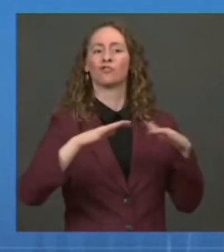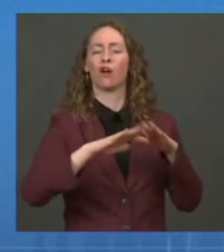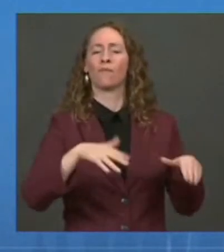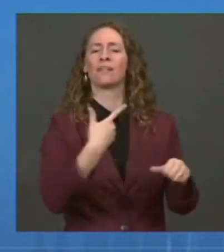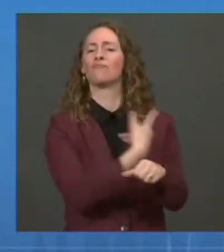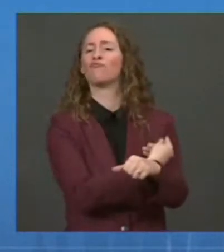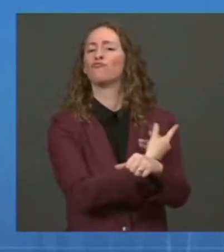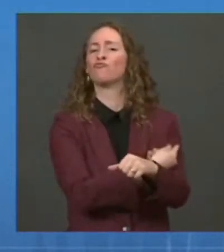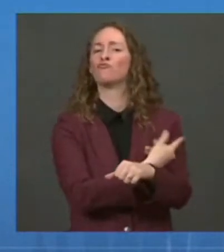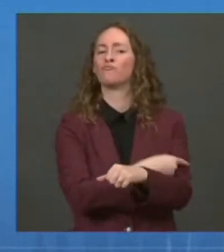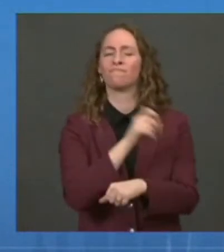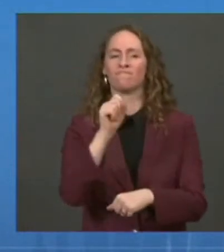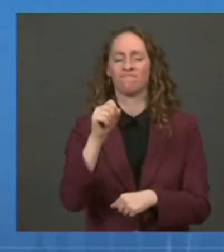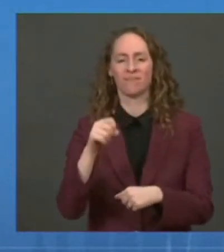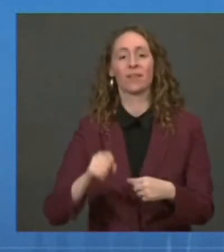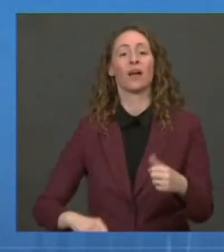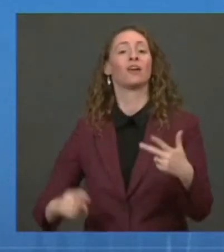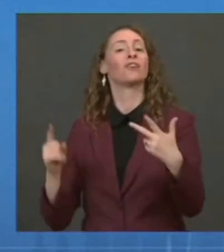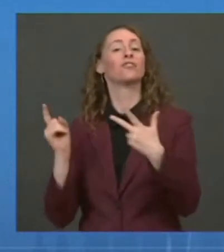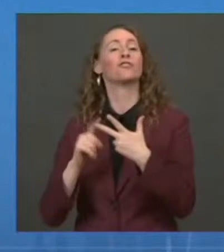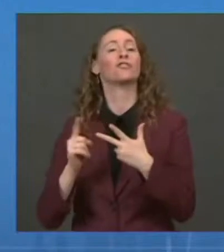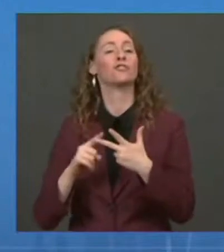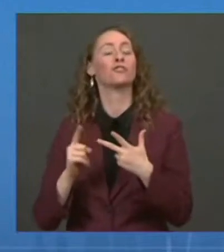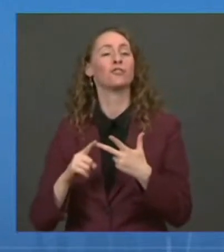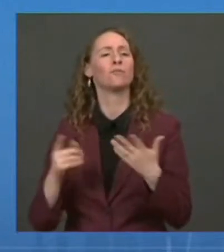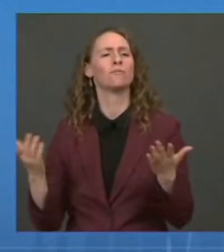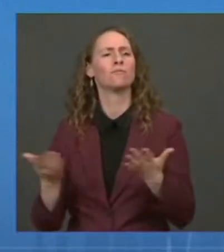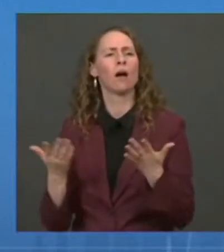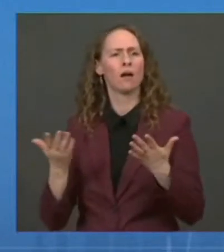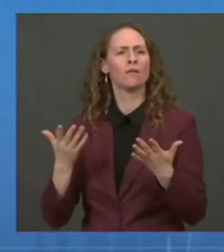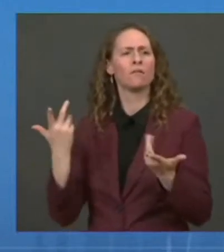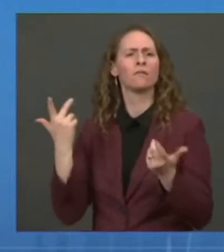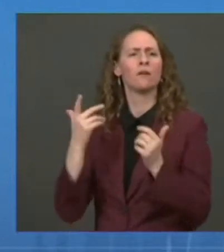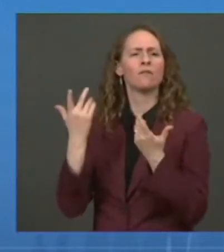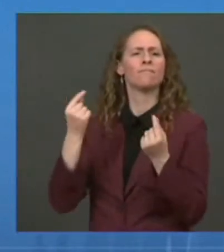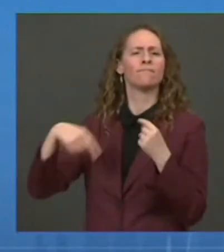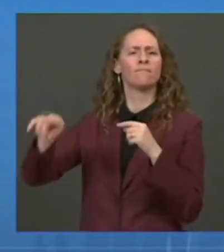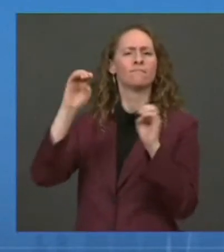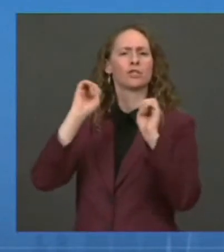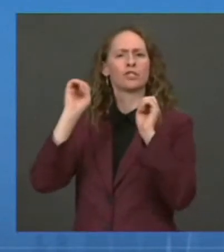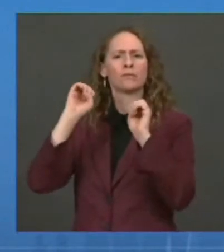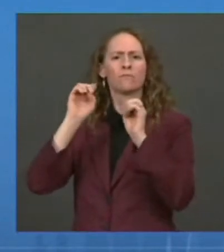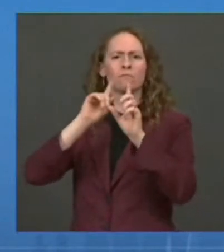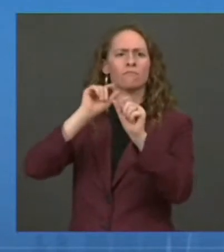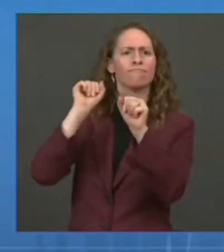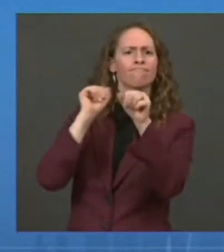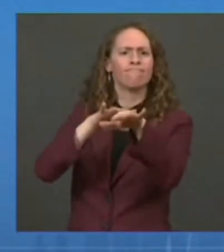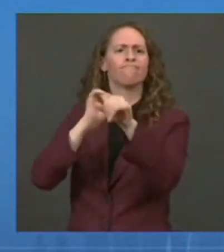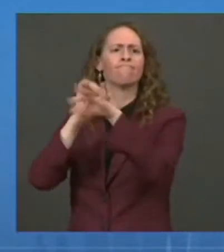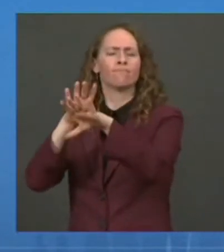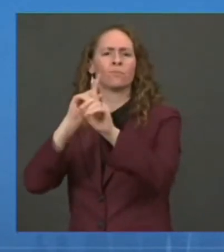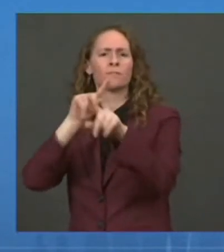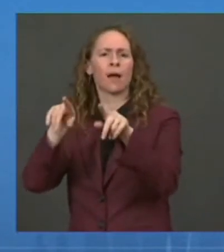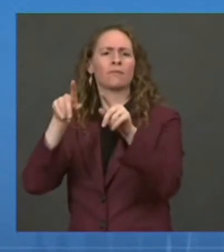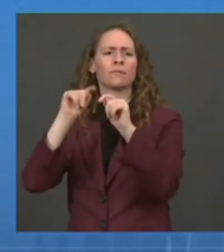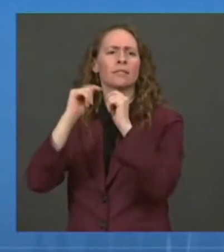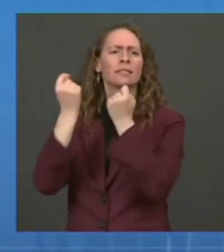WEEKS. THE LAST INVESTMENT I WANT TO TALK ABOUT IS SUPPORT FOR EMERGENCY MEDICAL RESPONSE